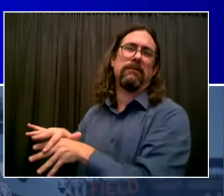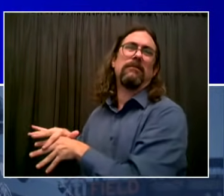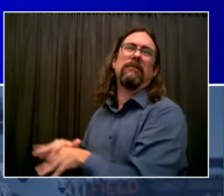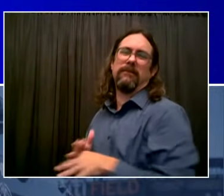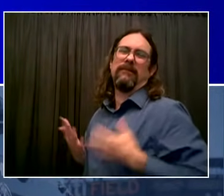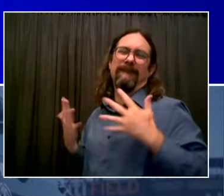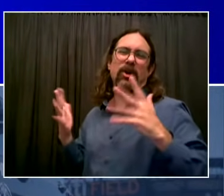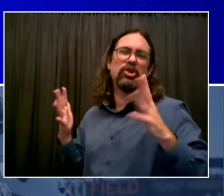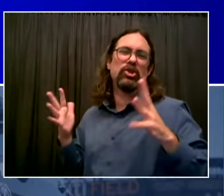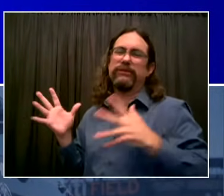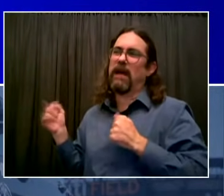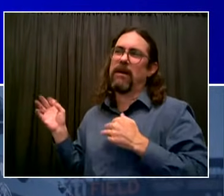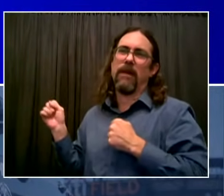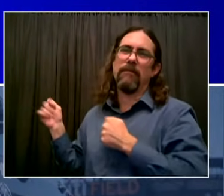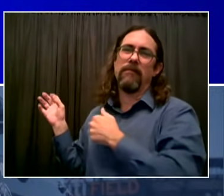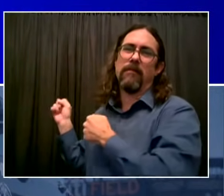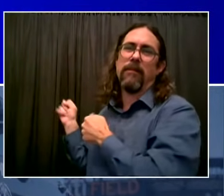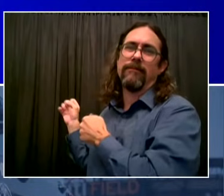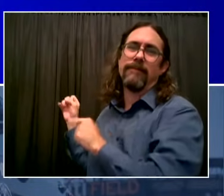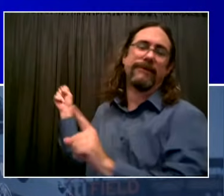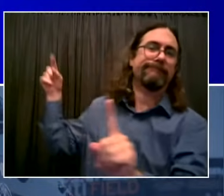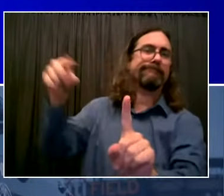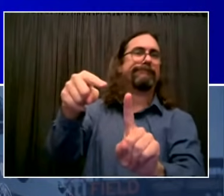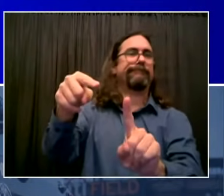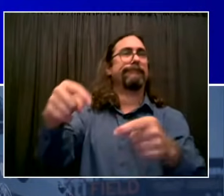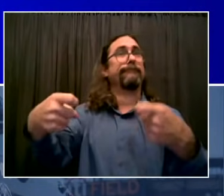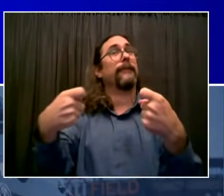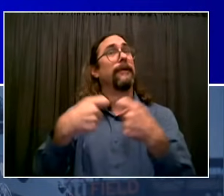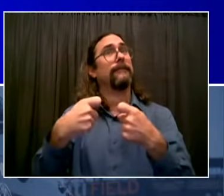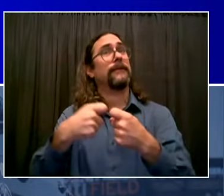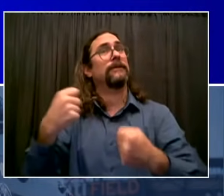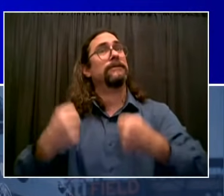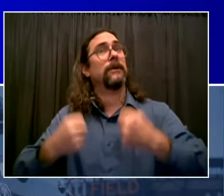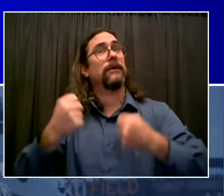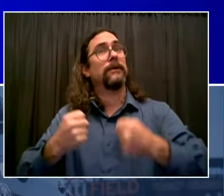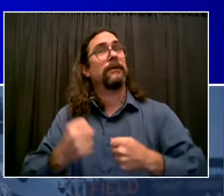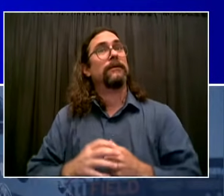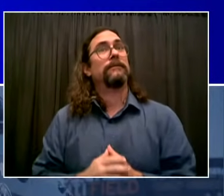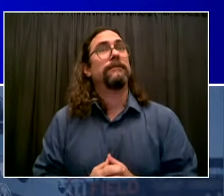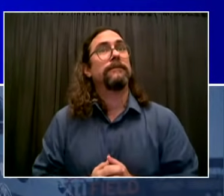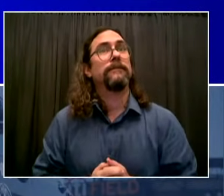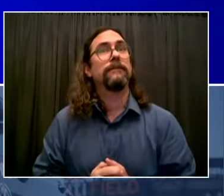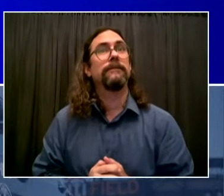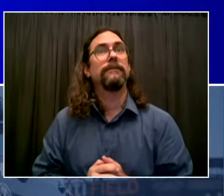VEHICLES WITH NEW ELECTRIC VEHICLES RIGHT AWAY. WE'RE CONVERTING 251 DIESEL POWERED TRUCKS TO